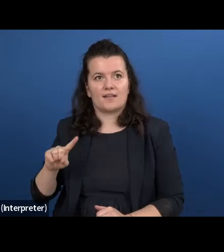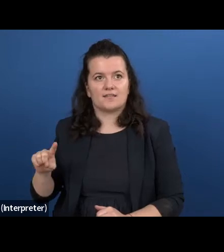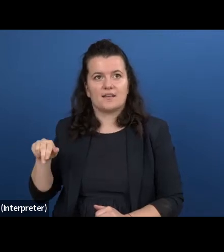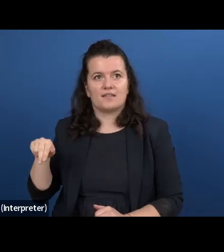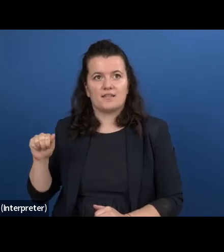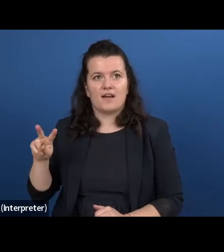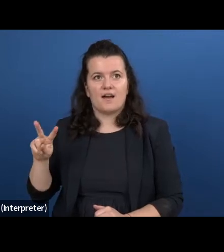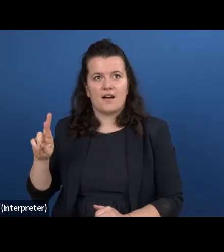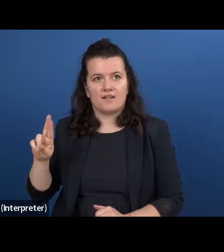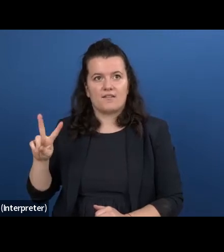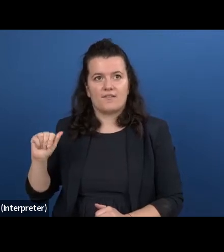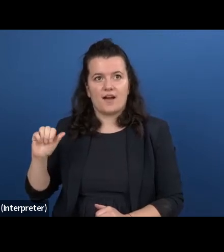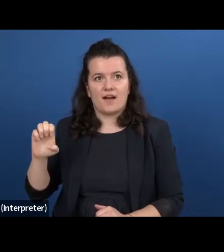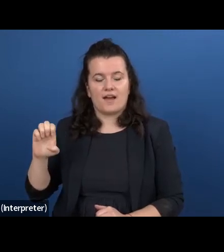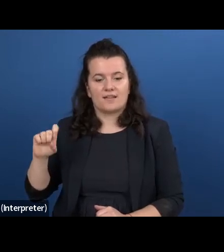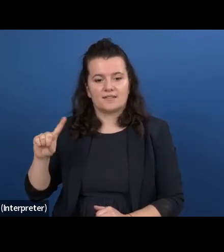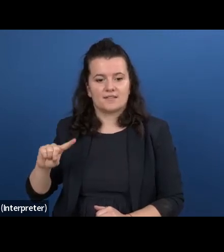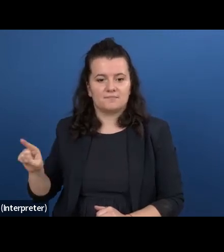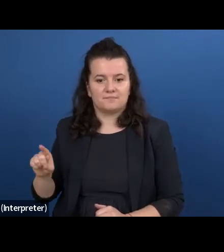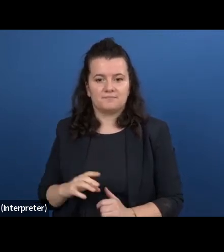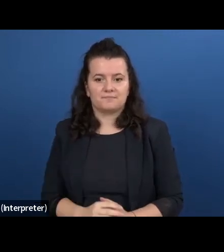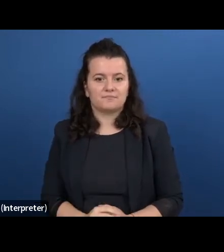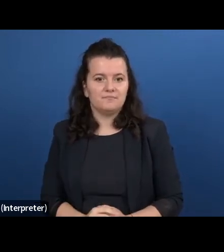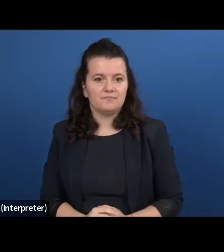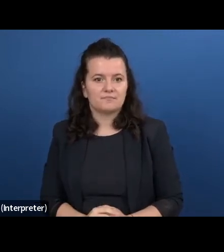and vice-president of CERMI Women's Foundation.